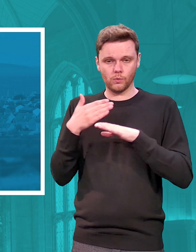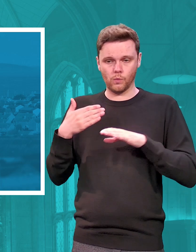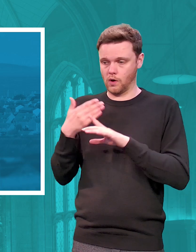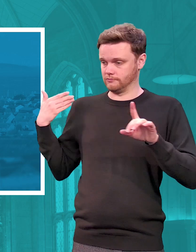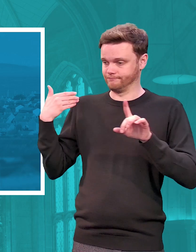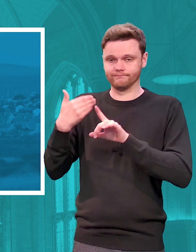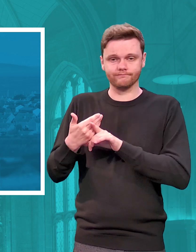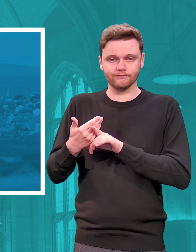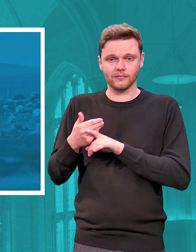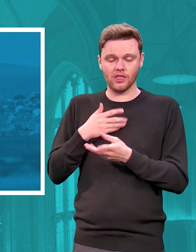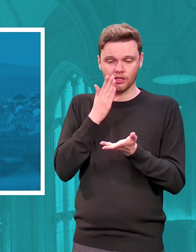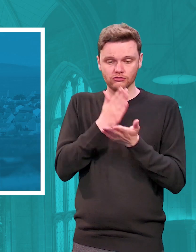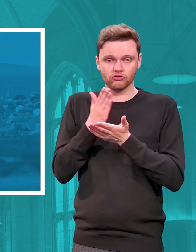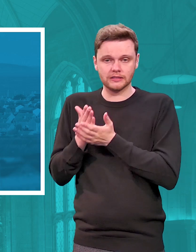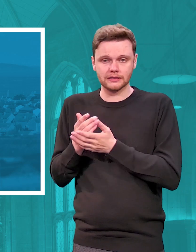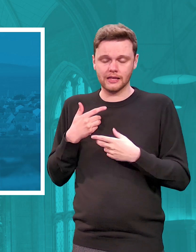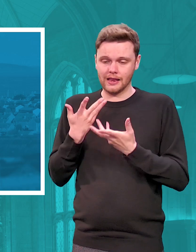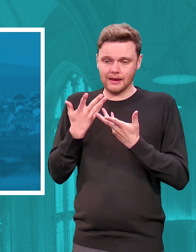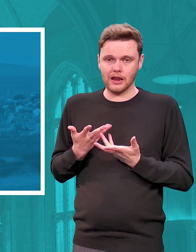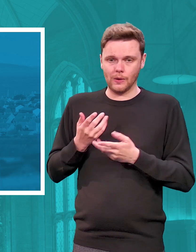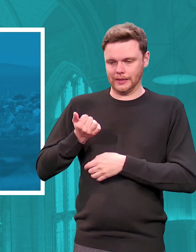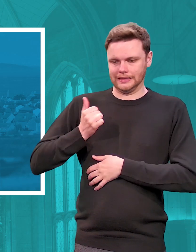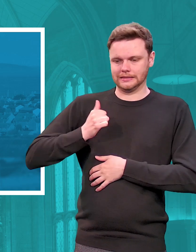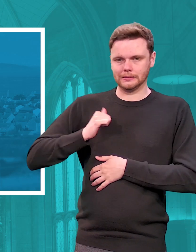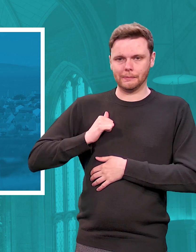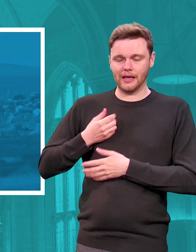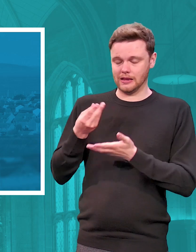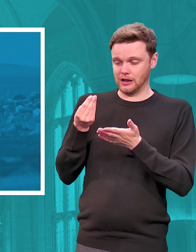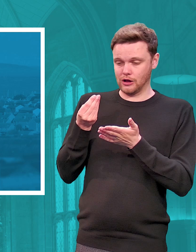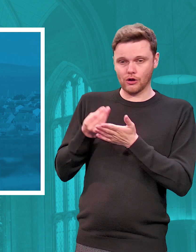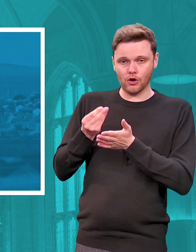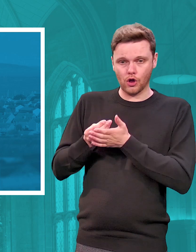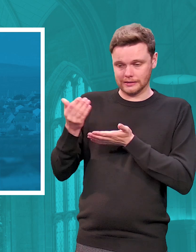the Trustees now anticipate annual cost savings for these services